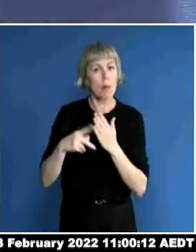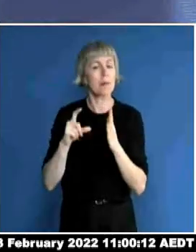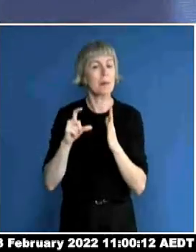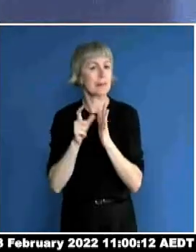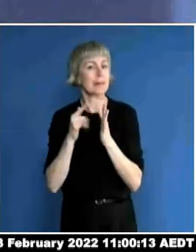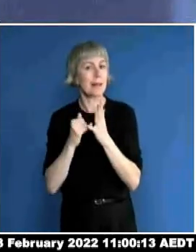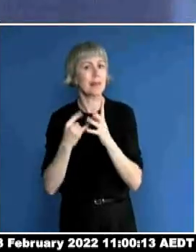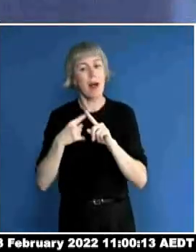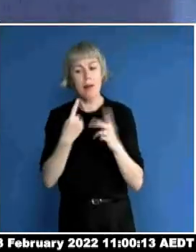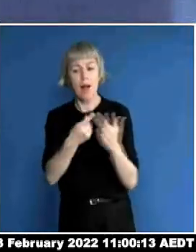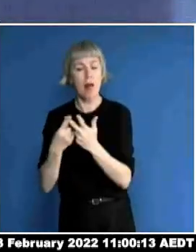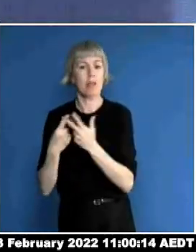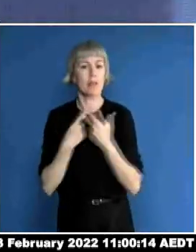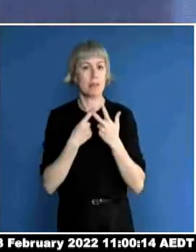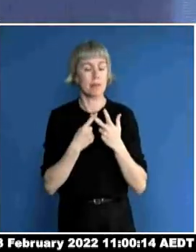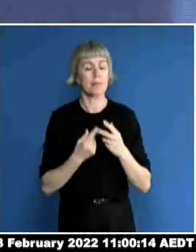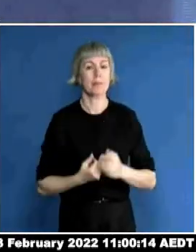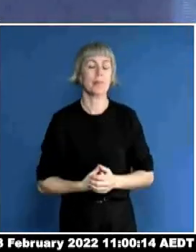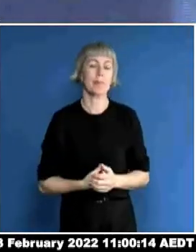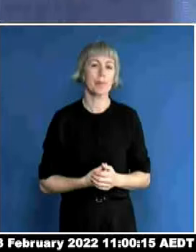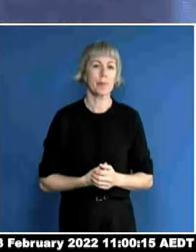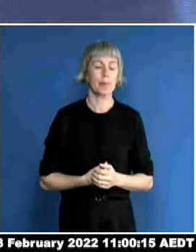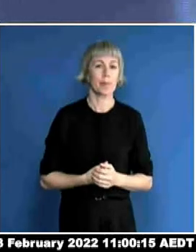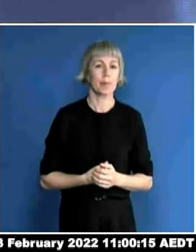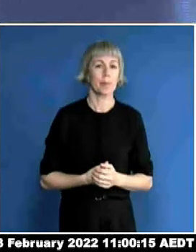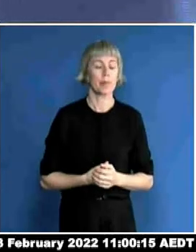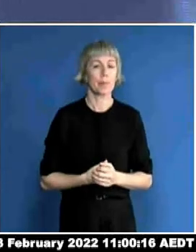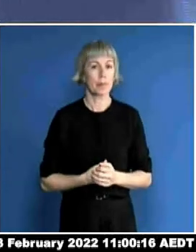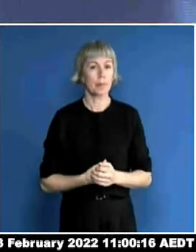Commissioners, you should have an opportunity to follow these developments and,